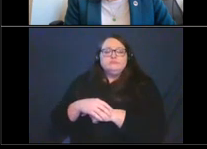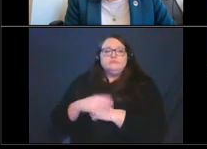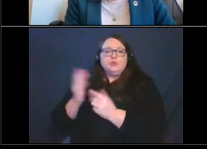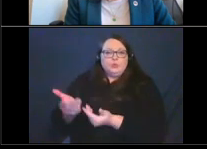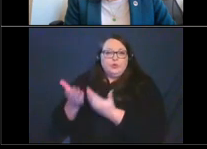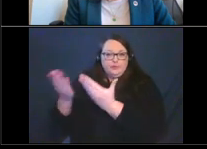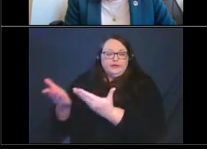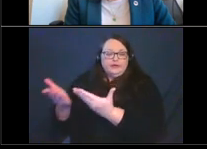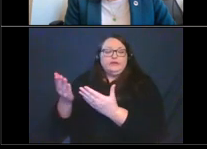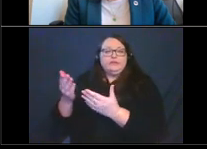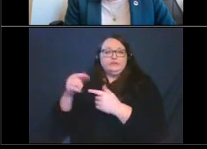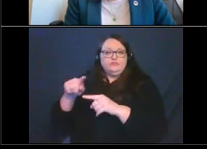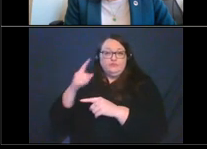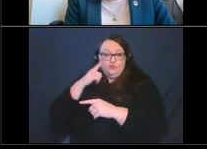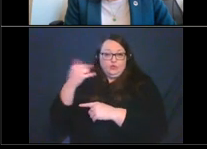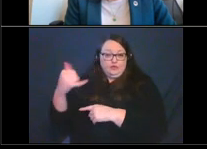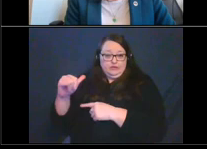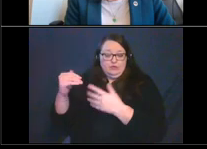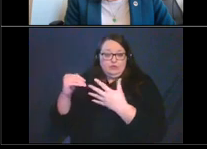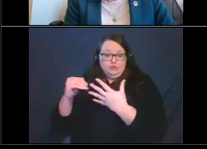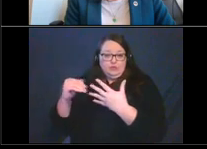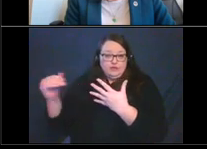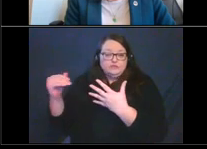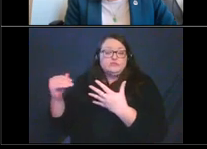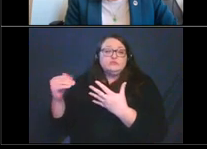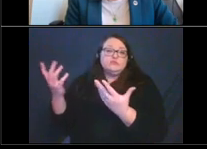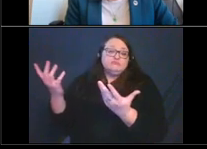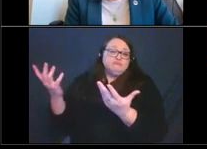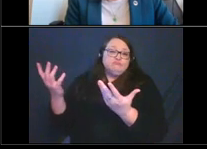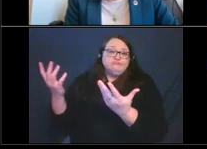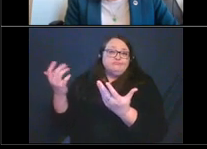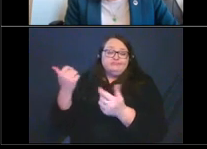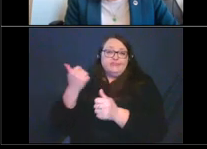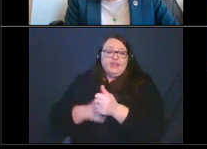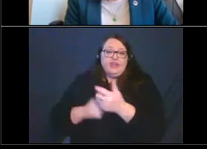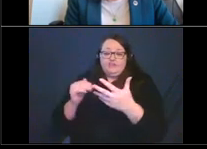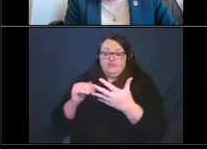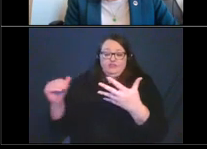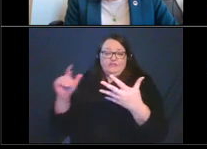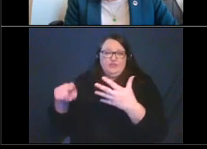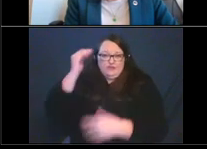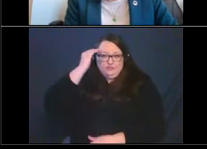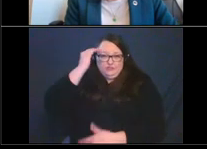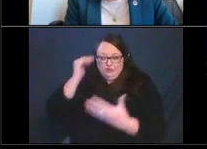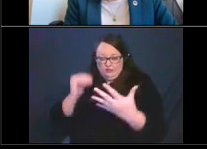yellow levels. I think, you know, every level, I think you have to know where, where you are in